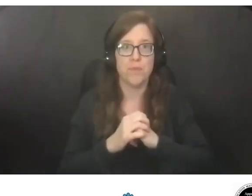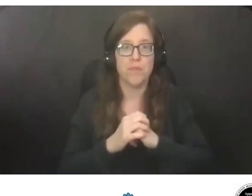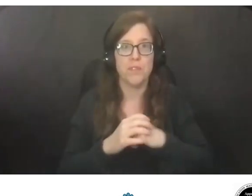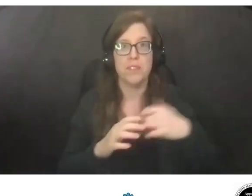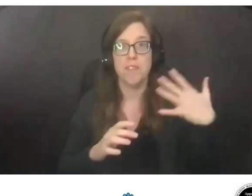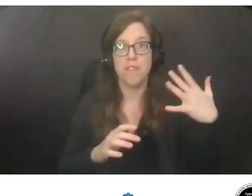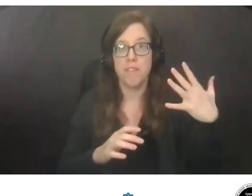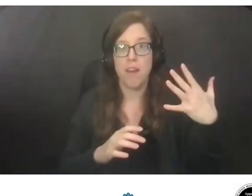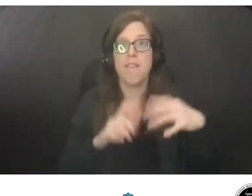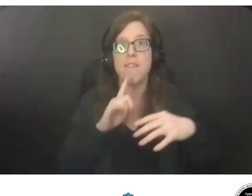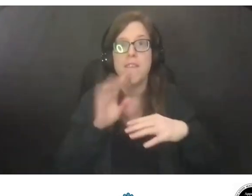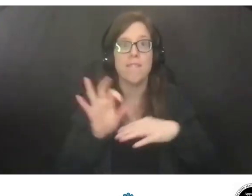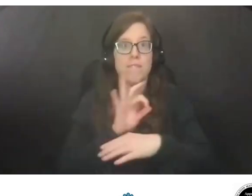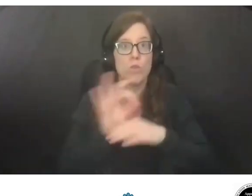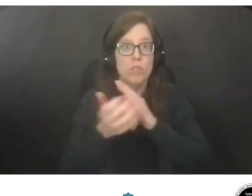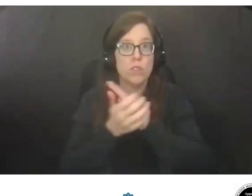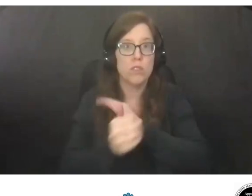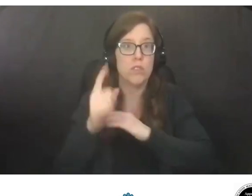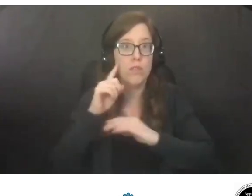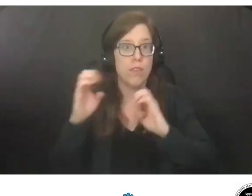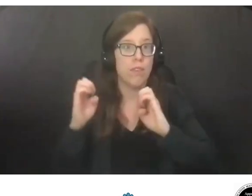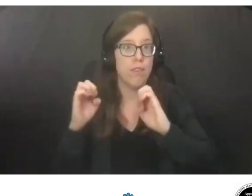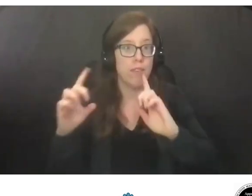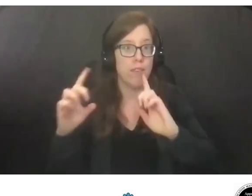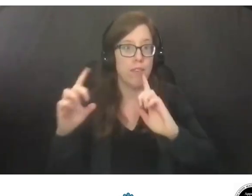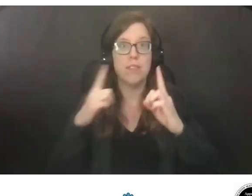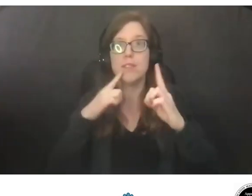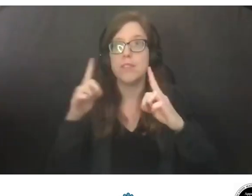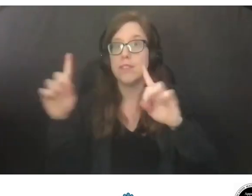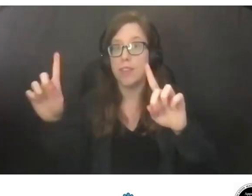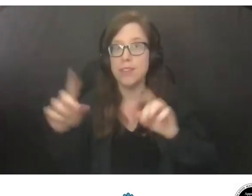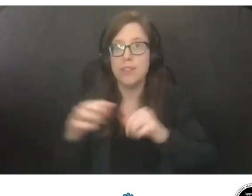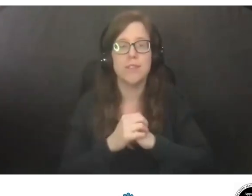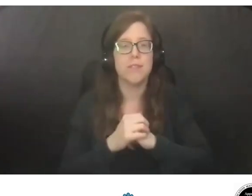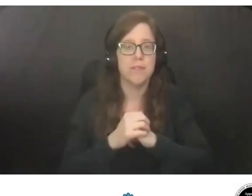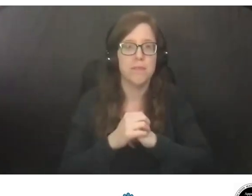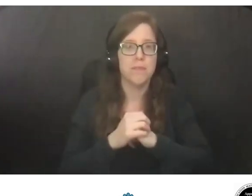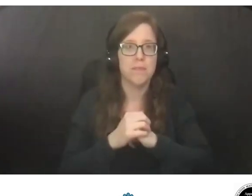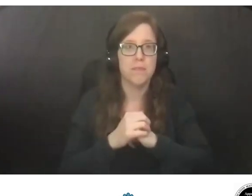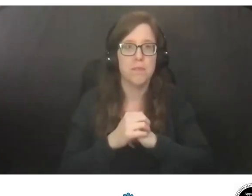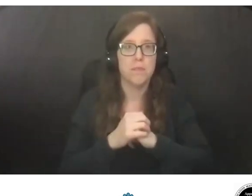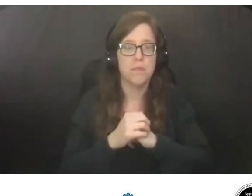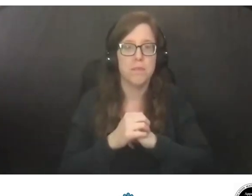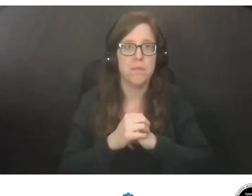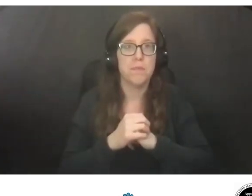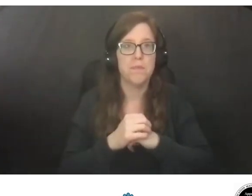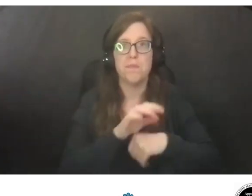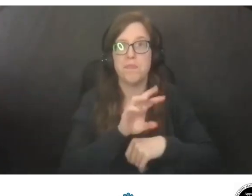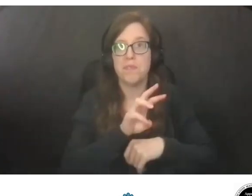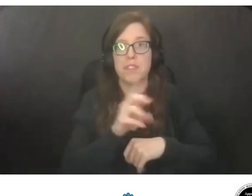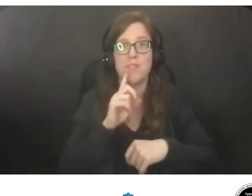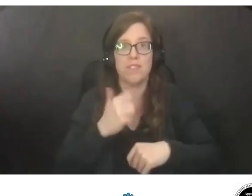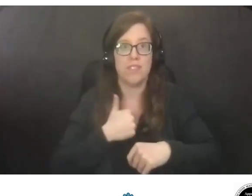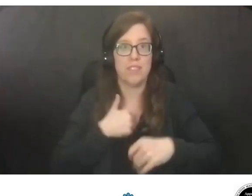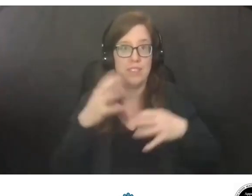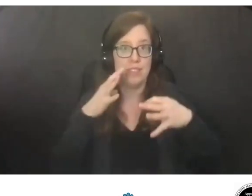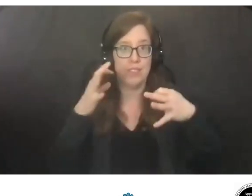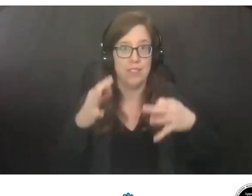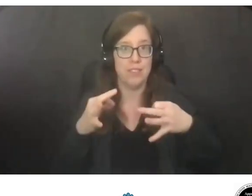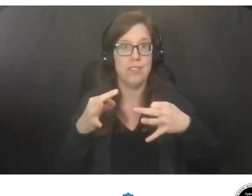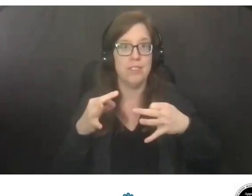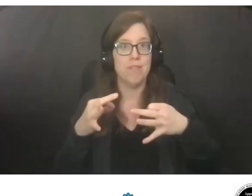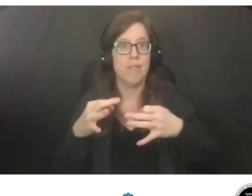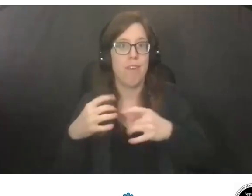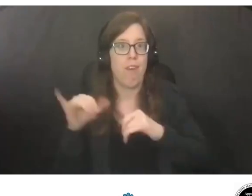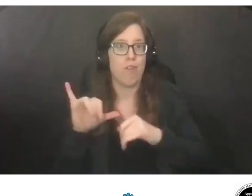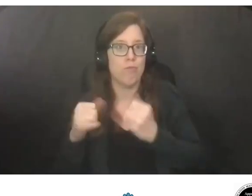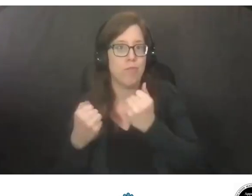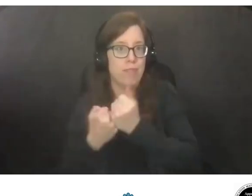Five is Functional Skills for Educational Success. Six: Self-Determination and Advocacy.